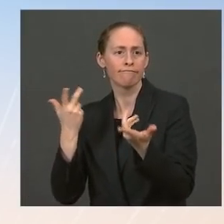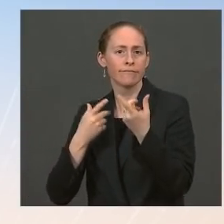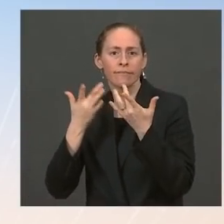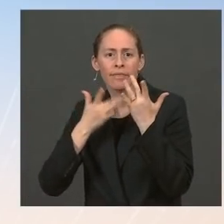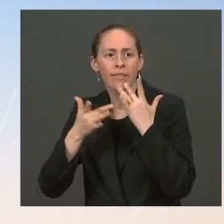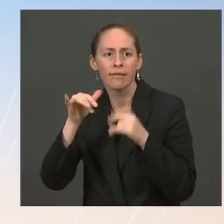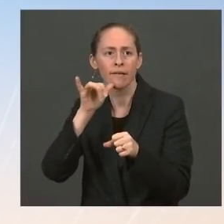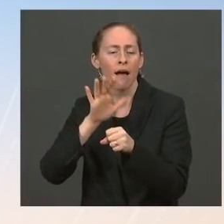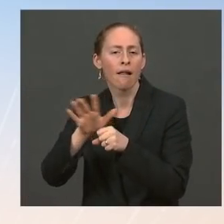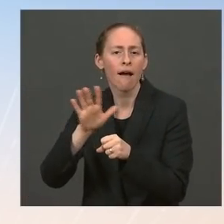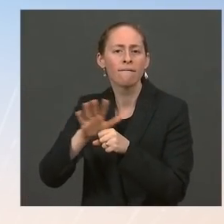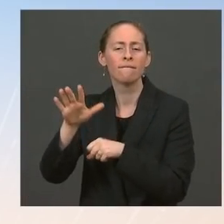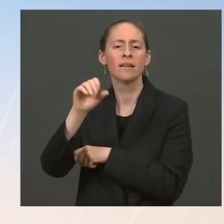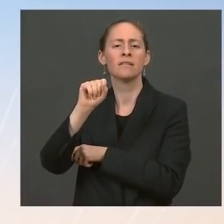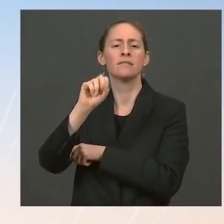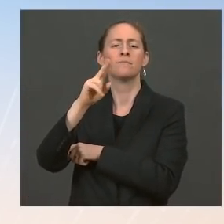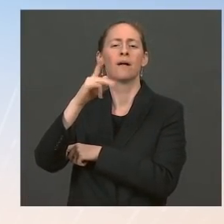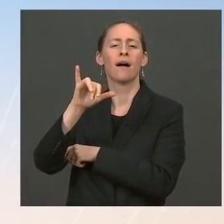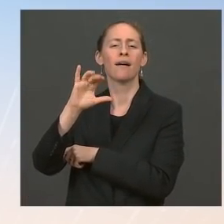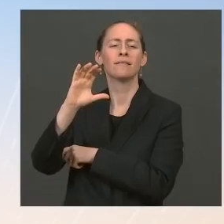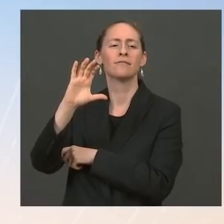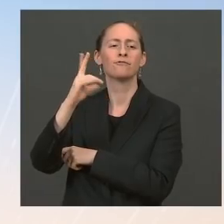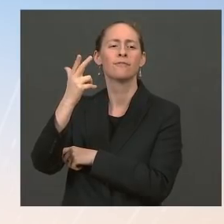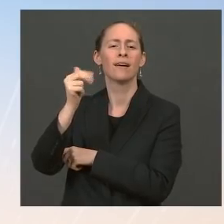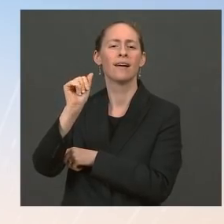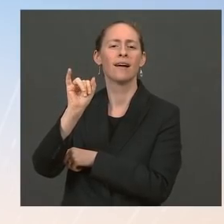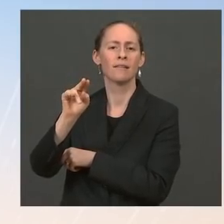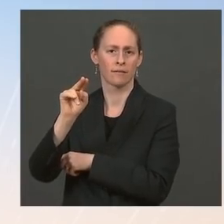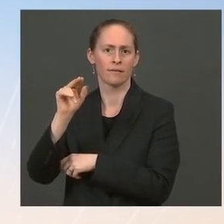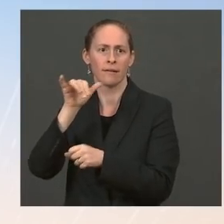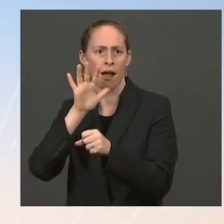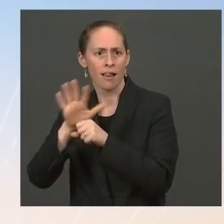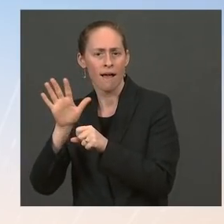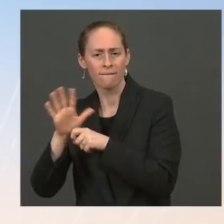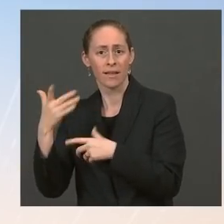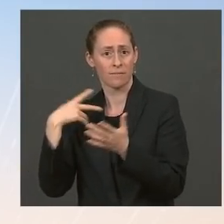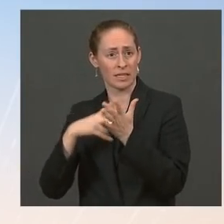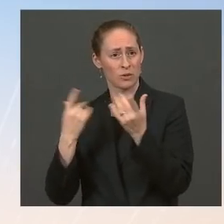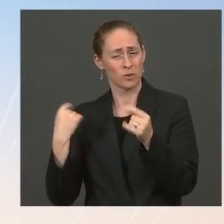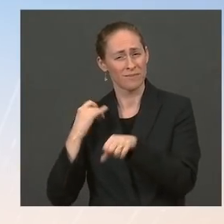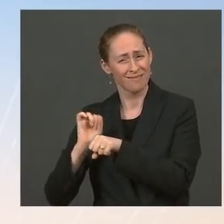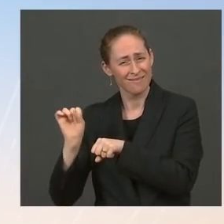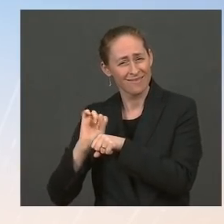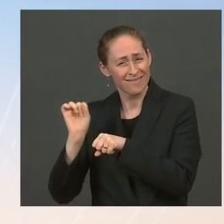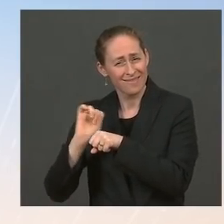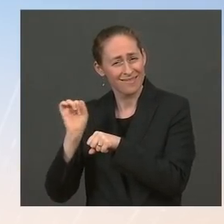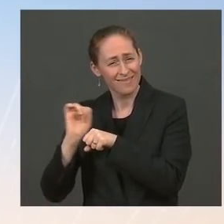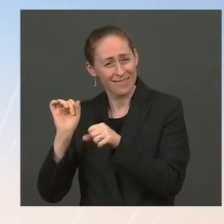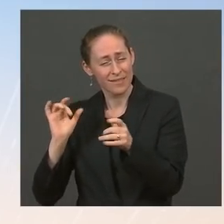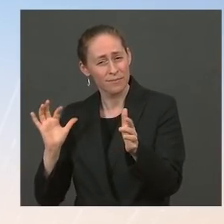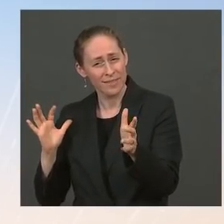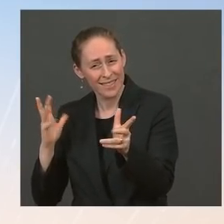So, we're working to address those disruptions. Makes things -- make sure goods are getting to shelves faster and easing price pressure.